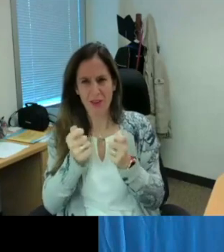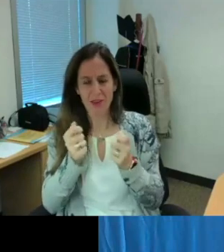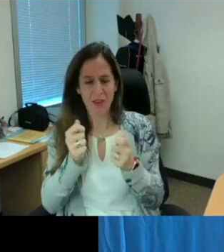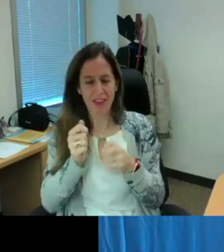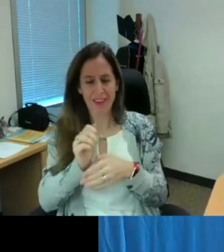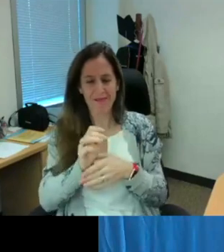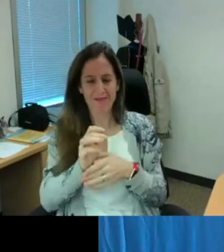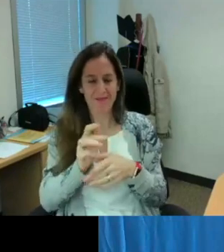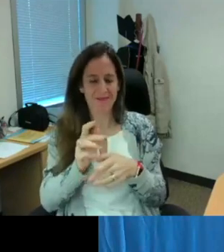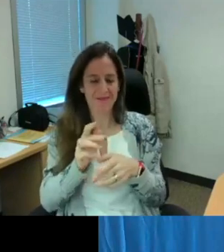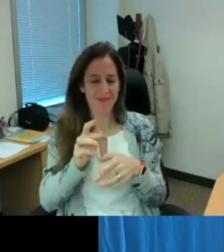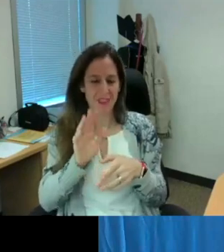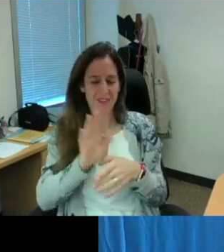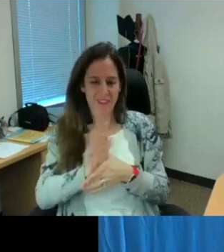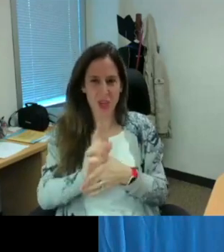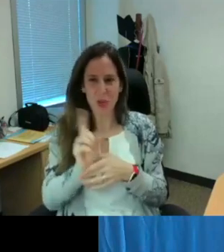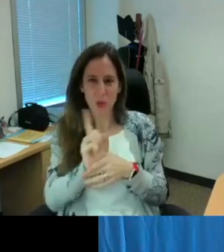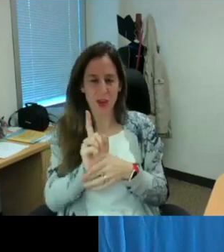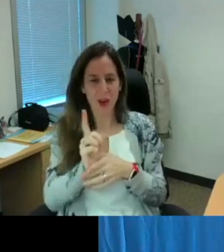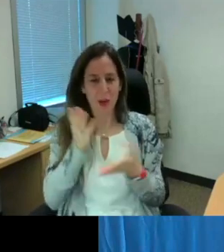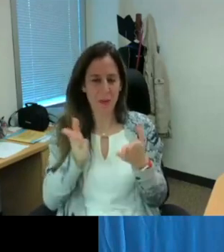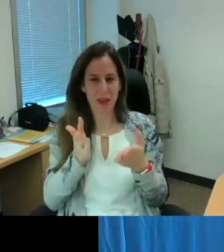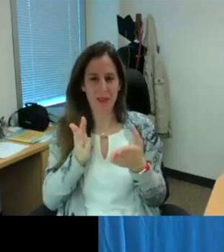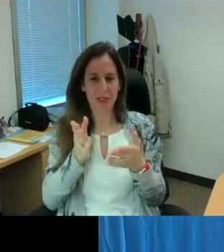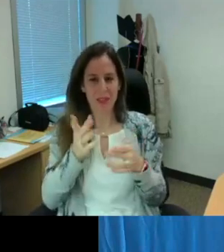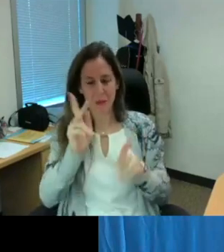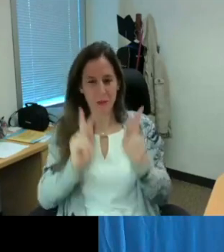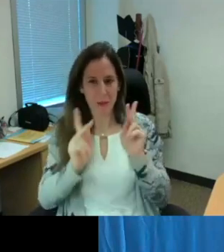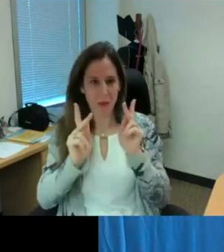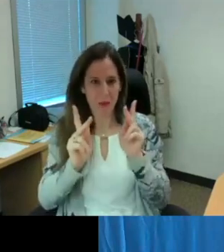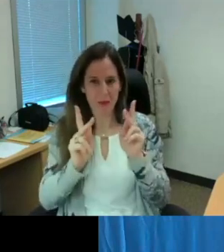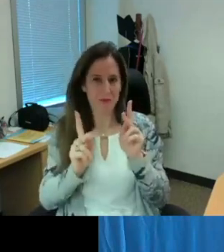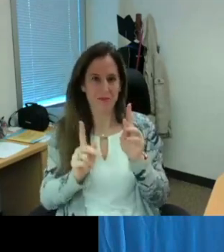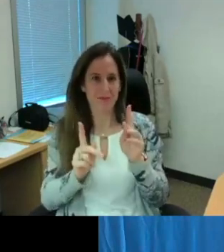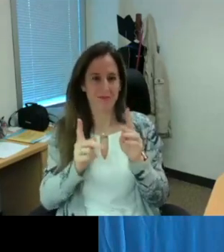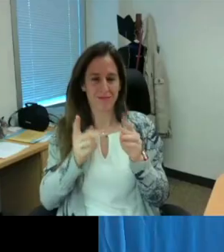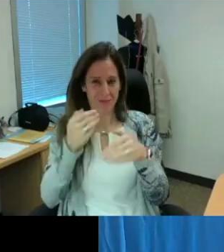uh so how do you handle confidentiality and privacy with getting all of these videos